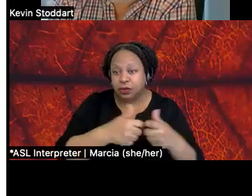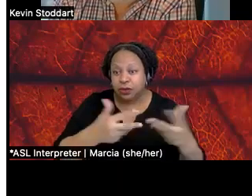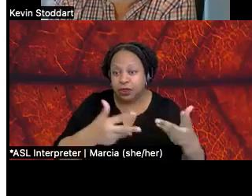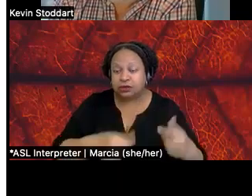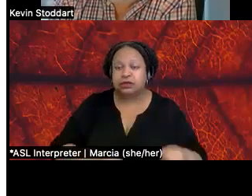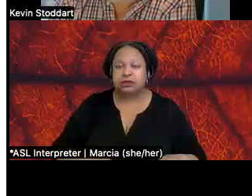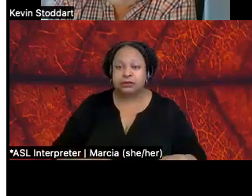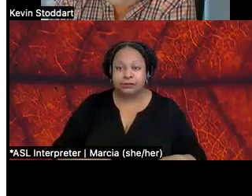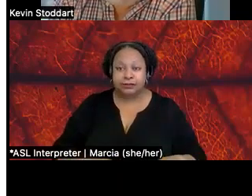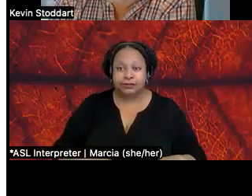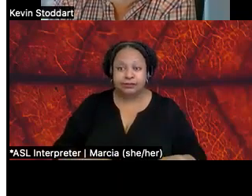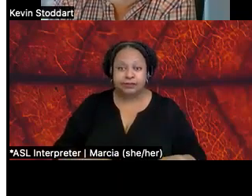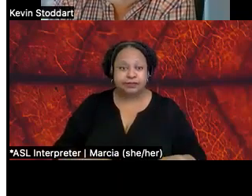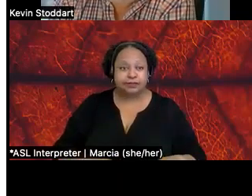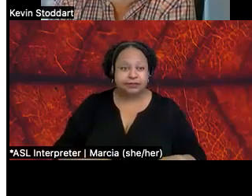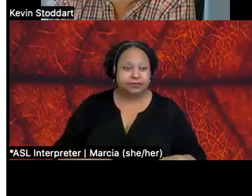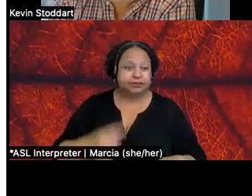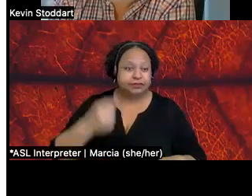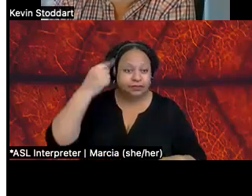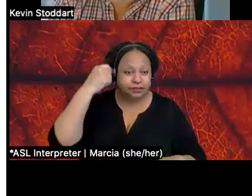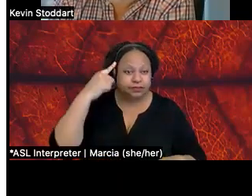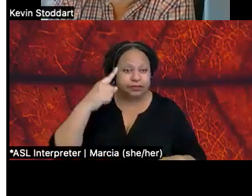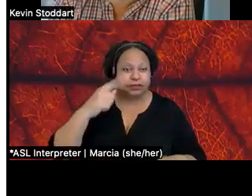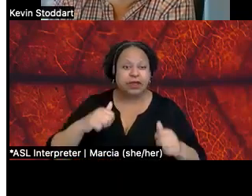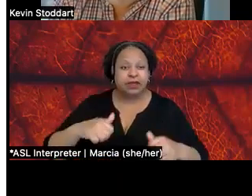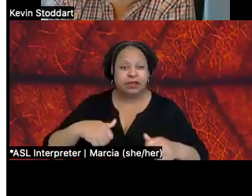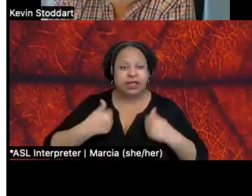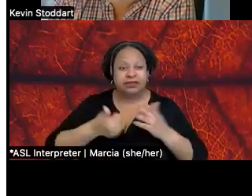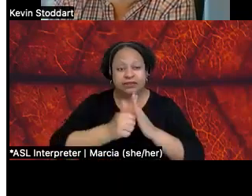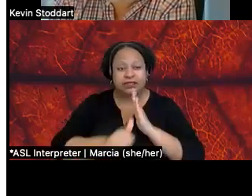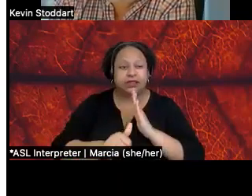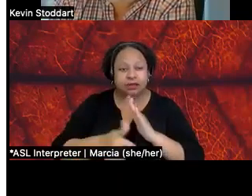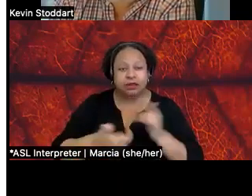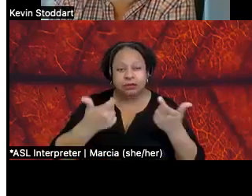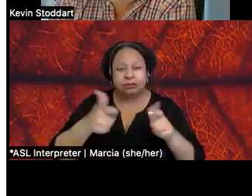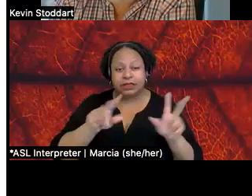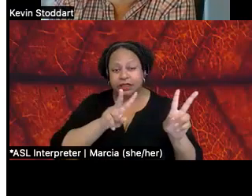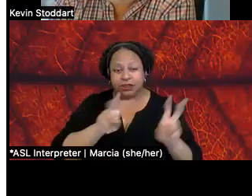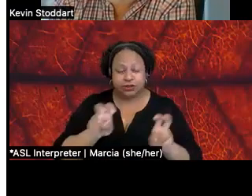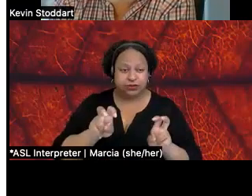a huge issue and a huge problem for people on the spectrum.